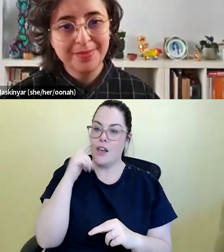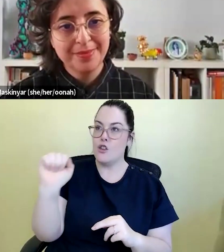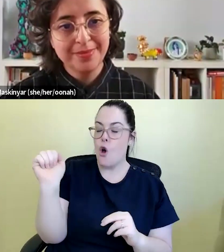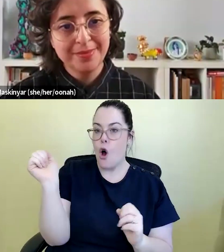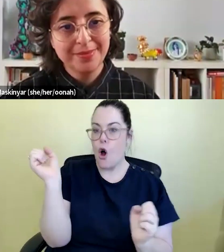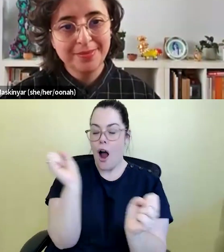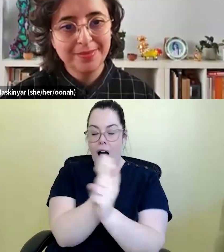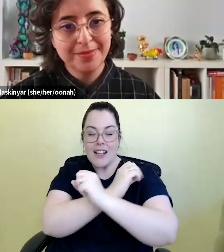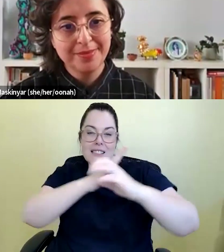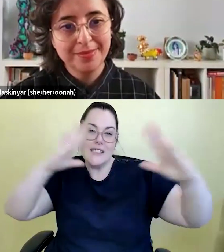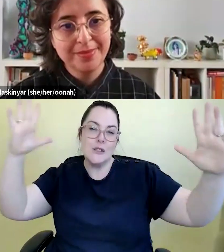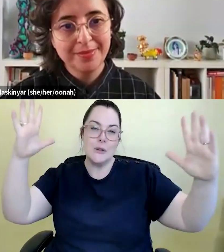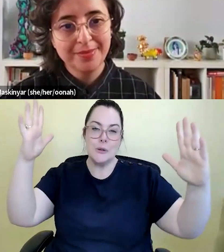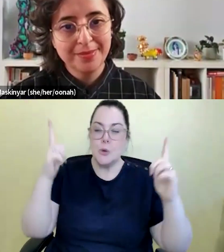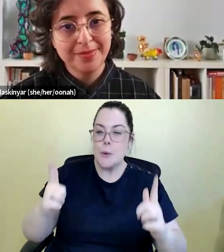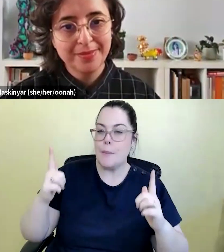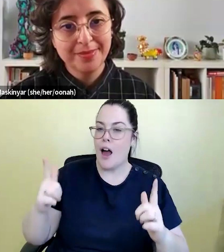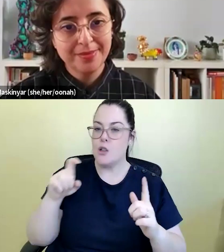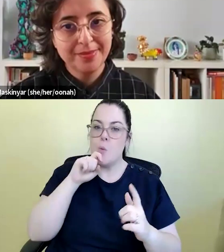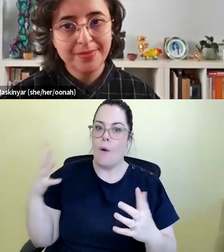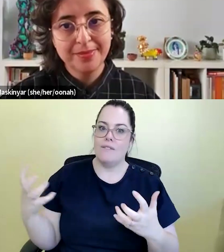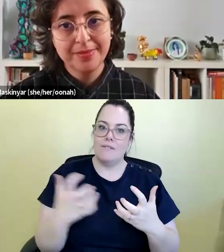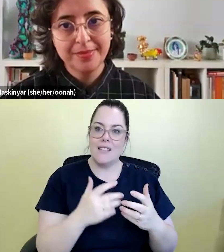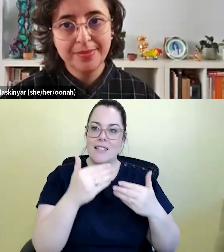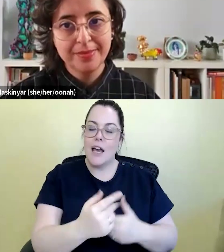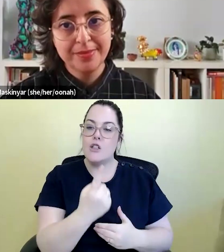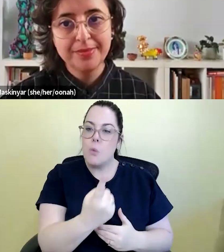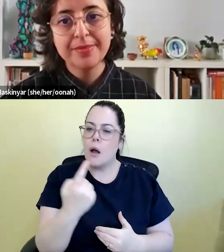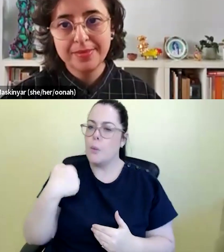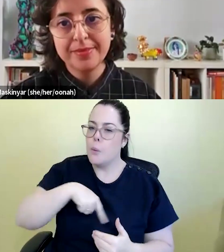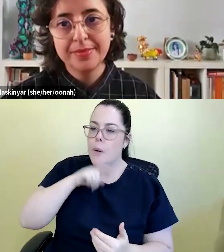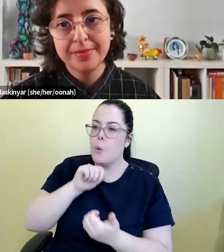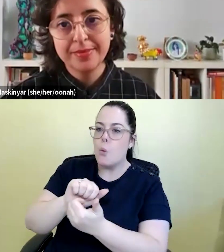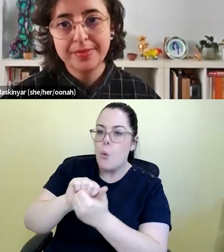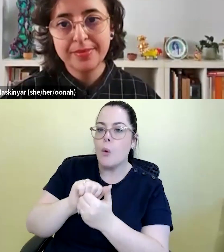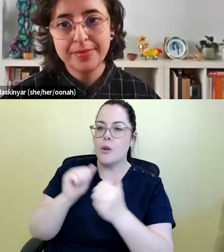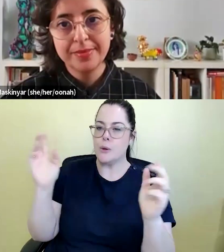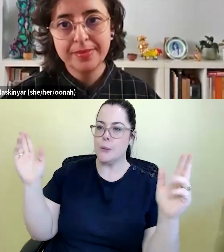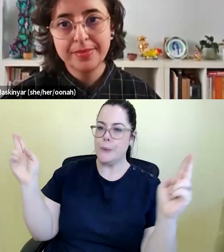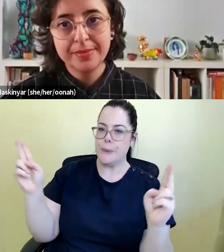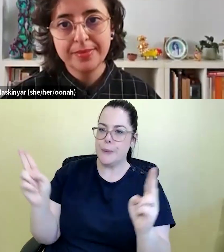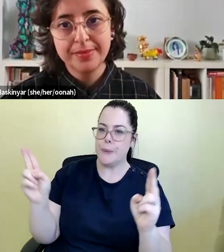or too large or too chewy, in stage I, we will work with you to fit that into a budget in a way